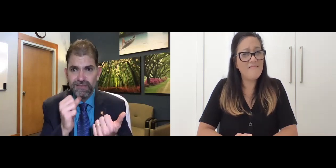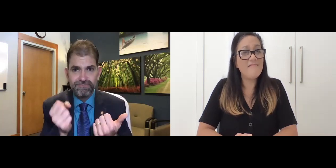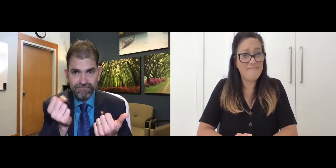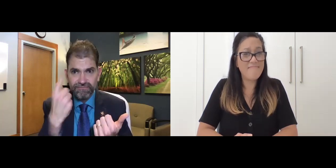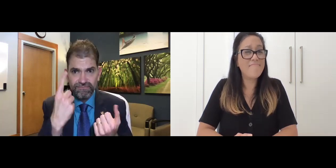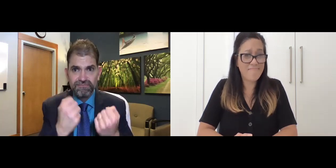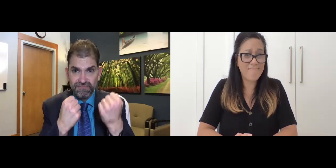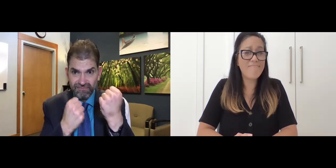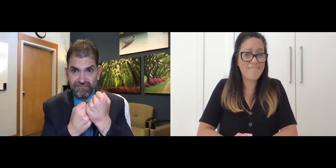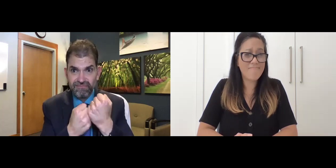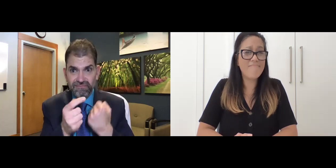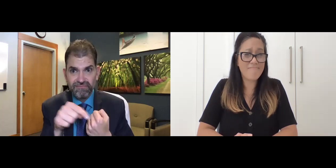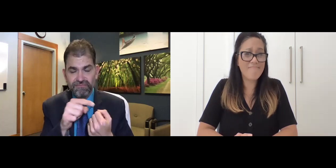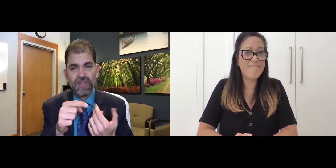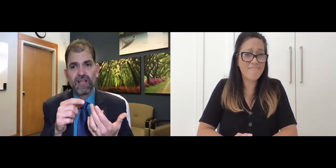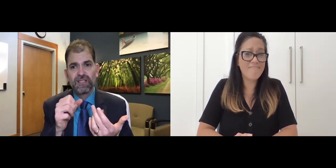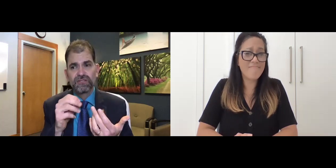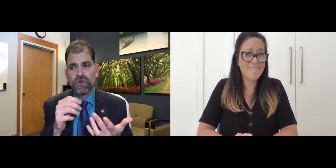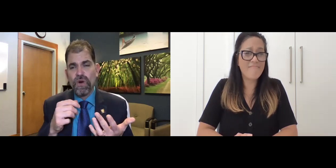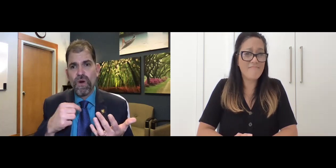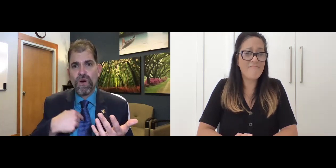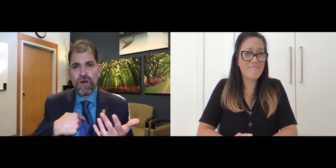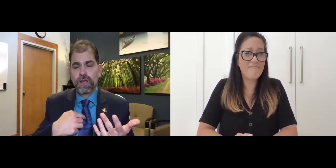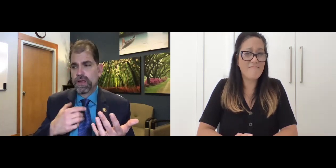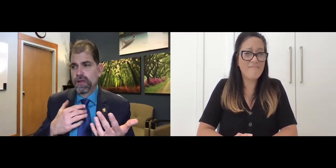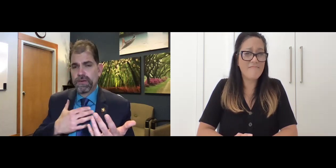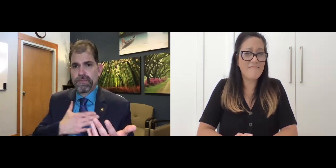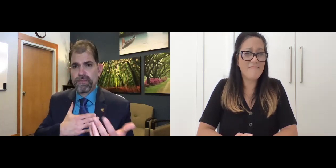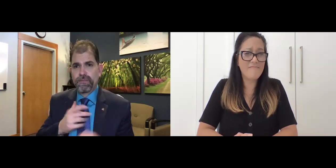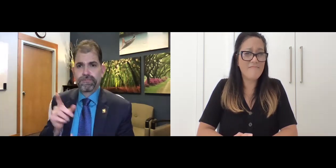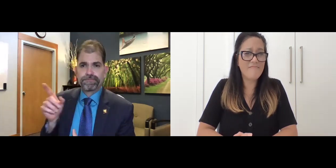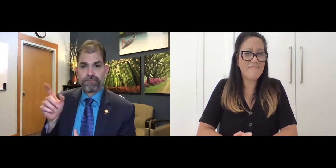in their families who don't understand them or support them.